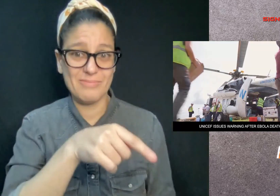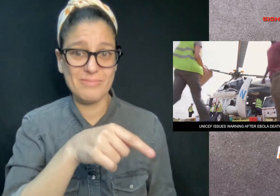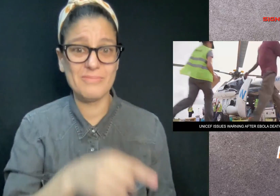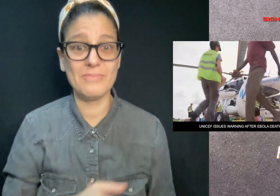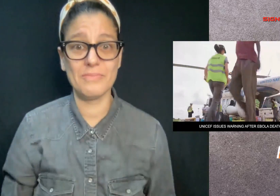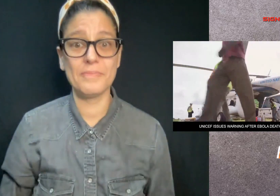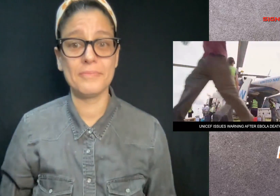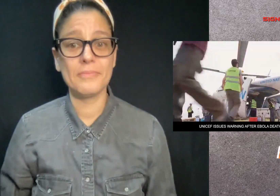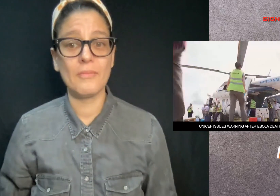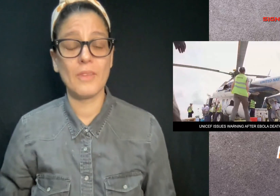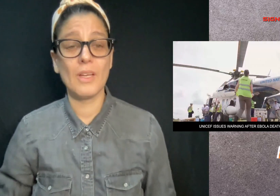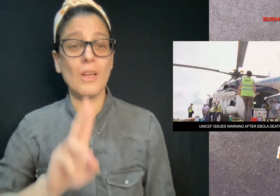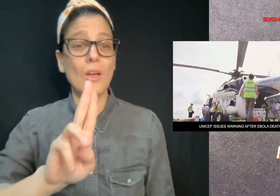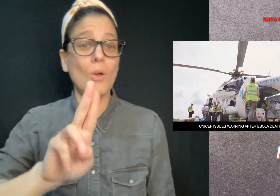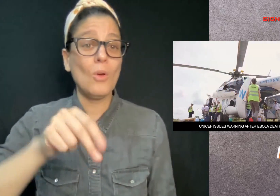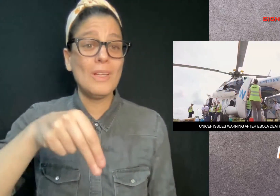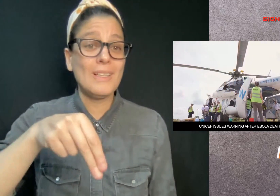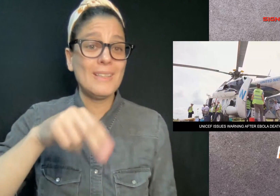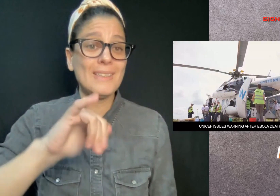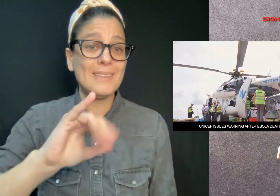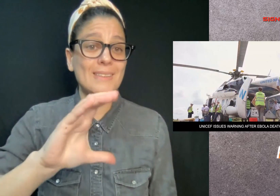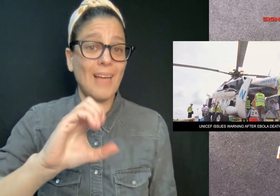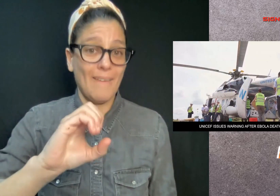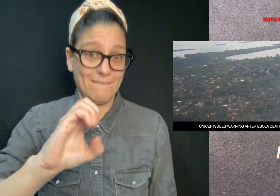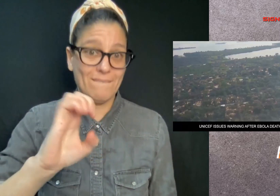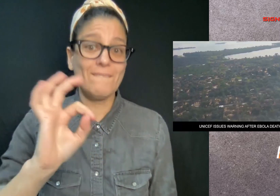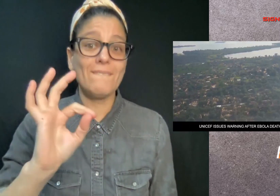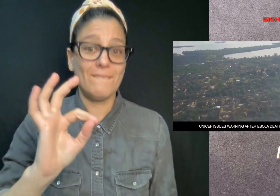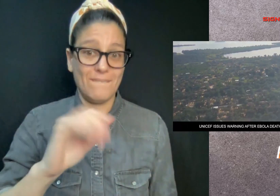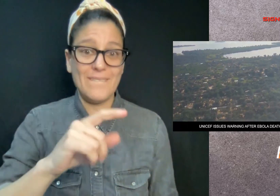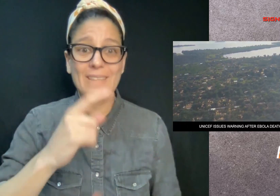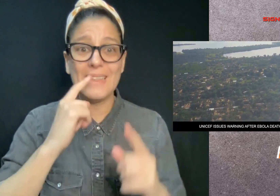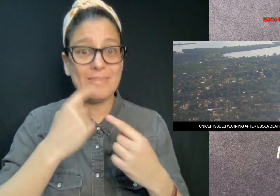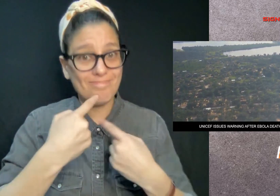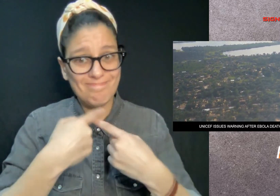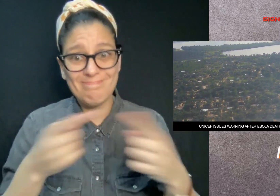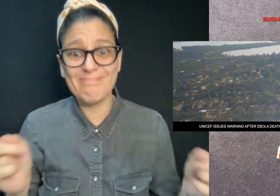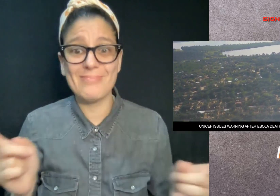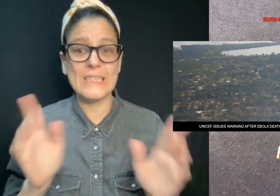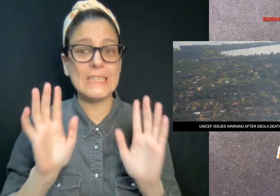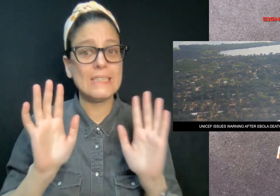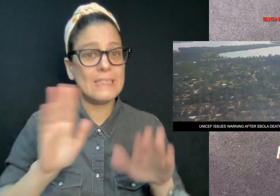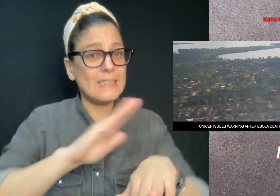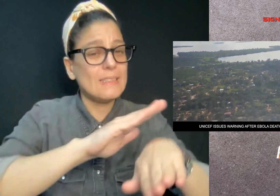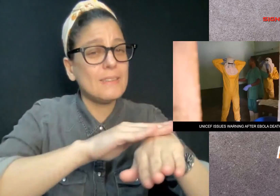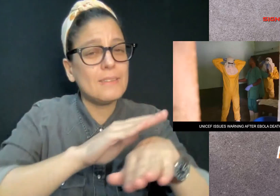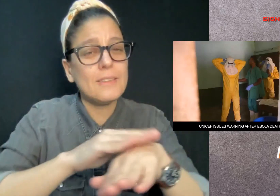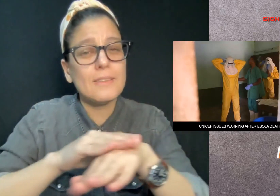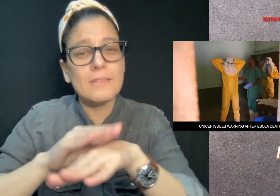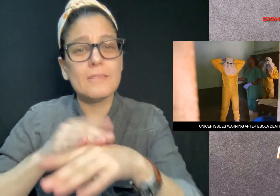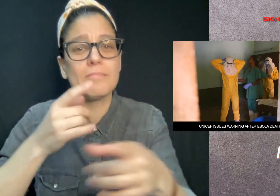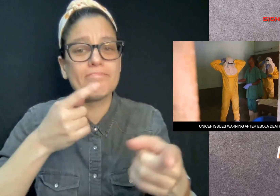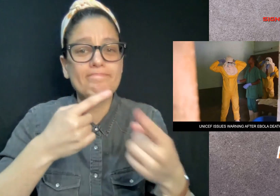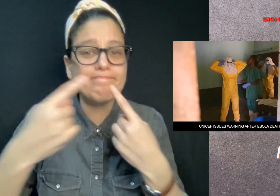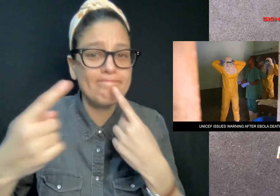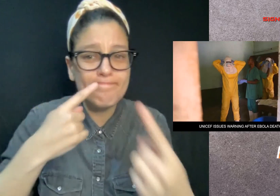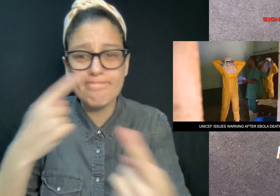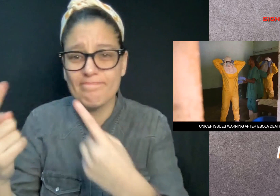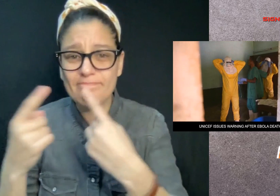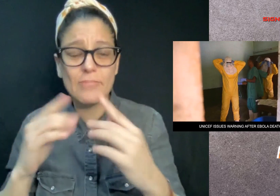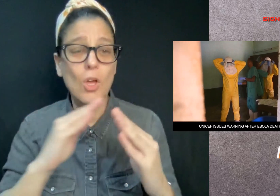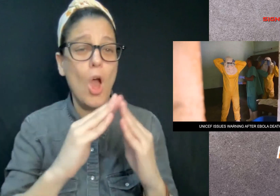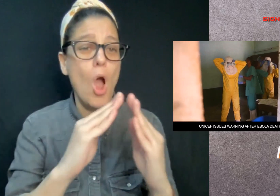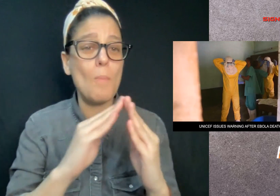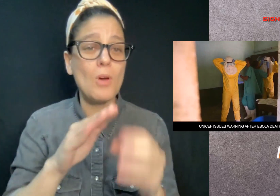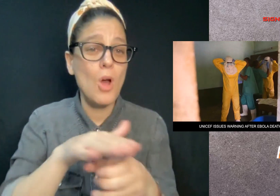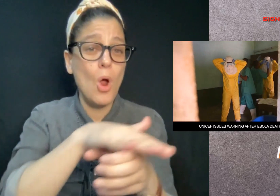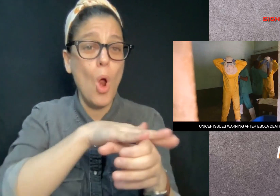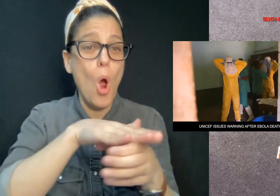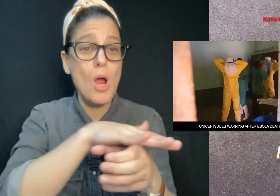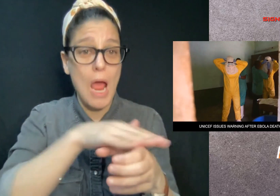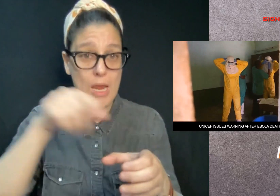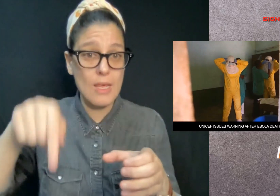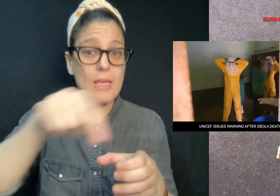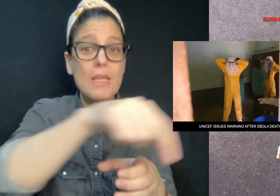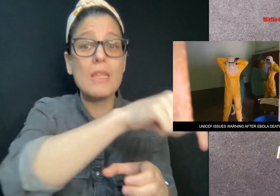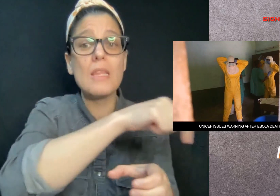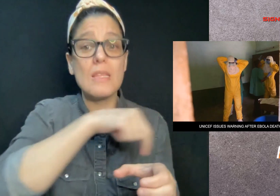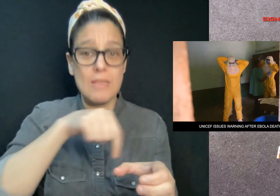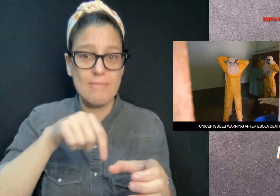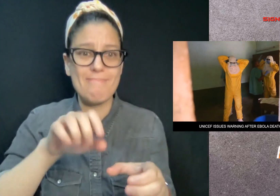the likelihood of the disease being spread UNICEF says it is raising awareness about